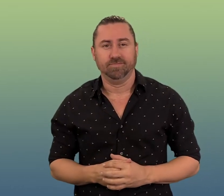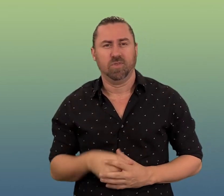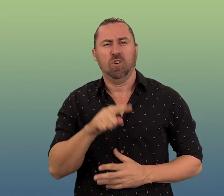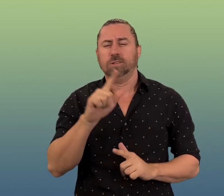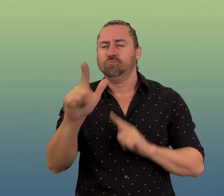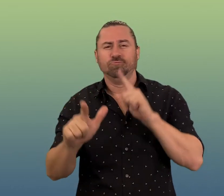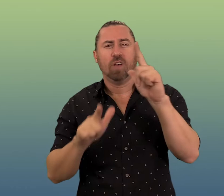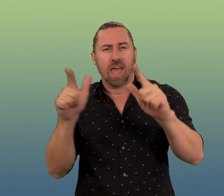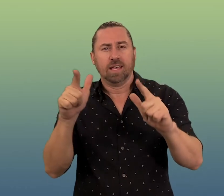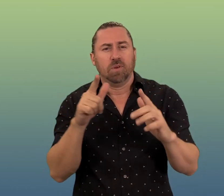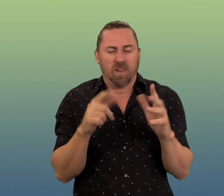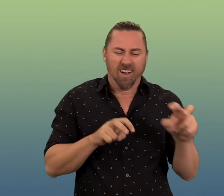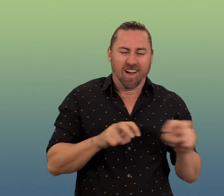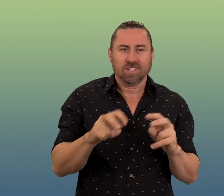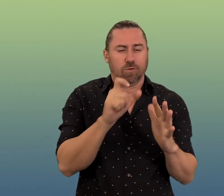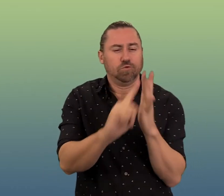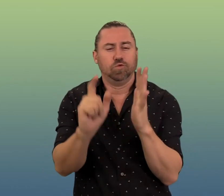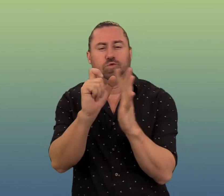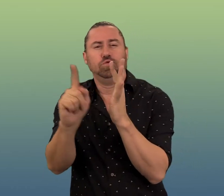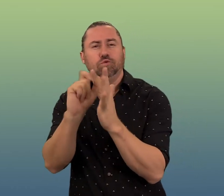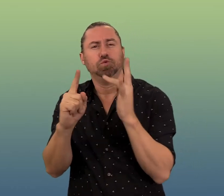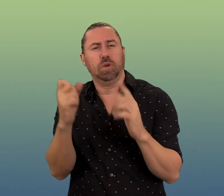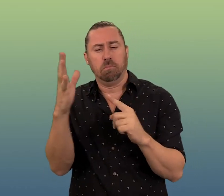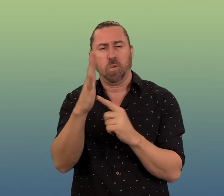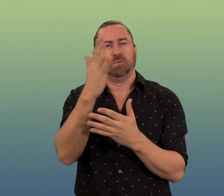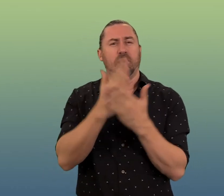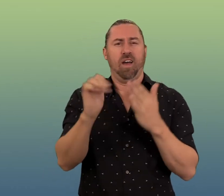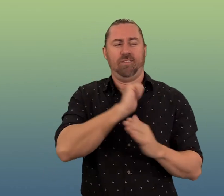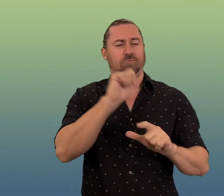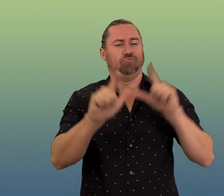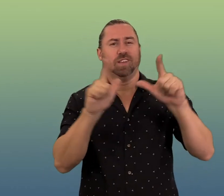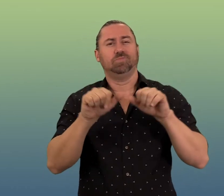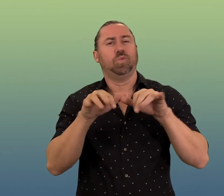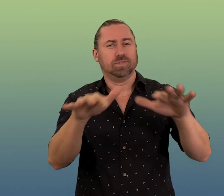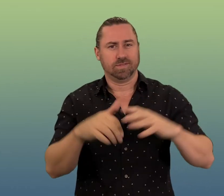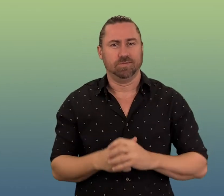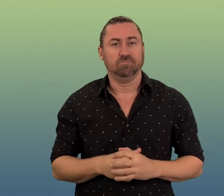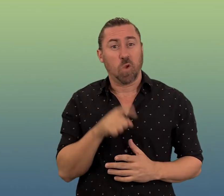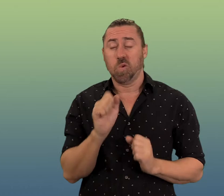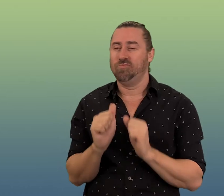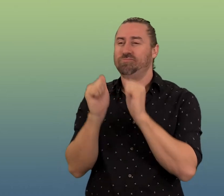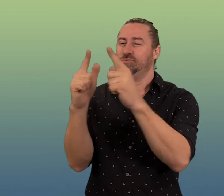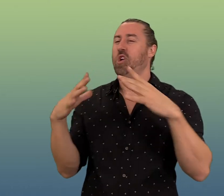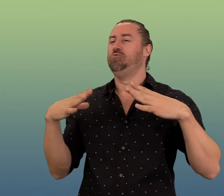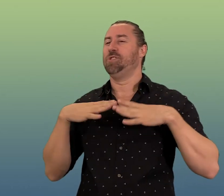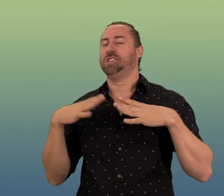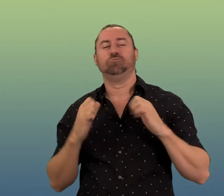Active modes of transport are an integral part of the transport system and access to recreational services